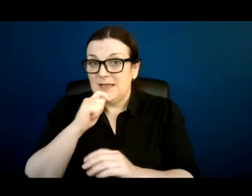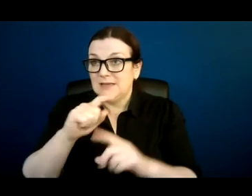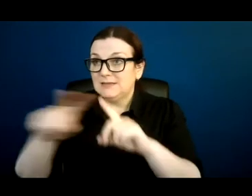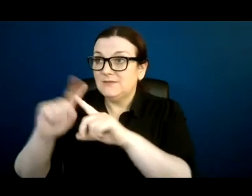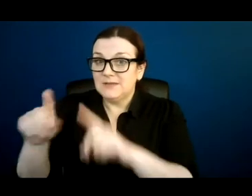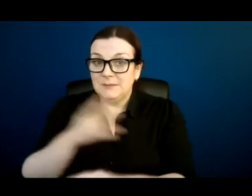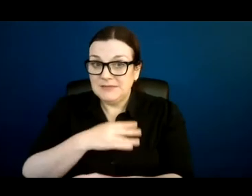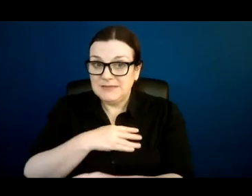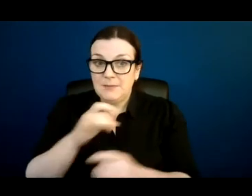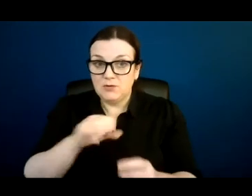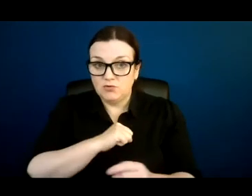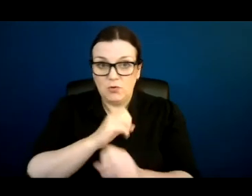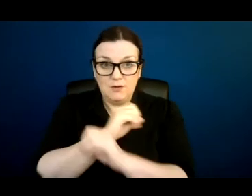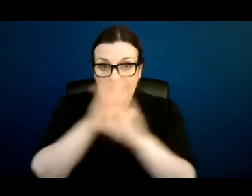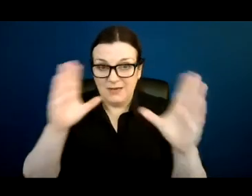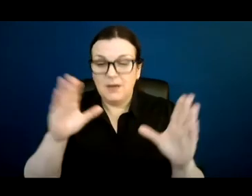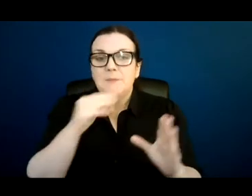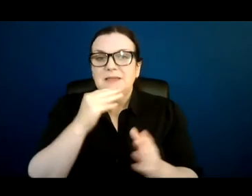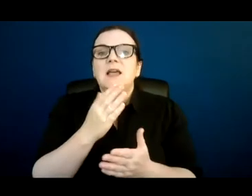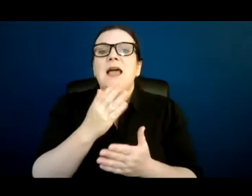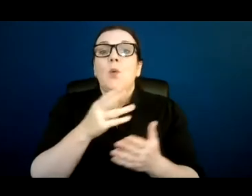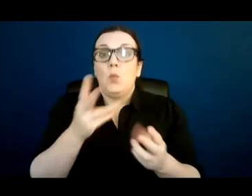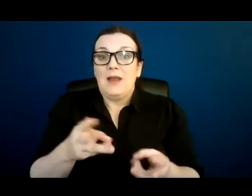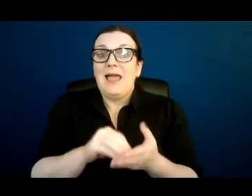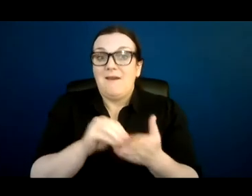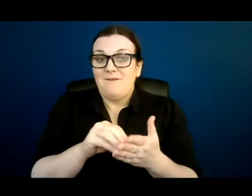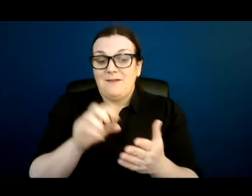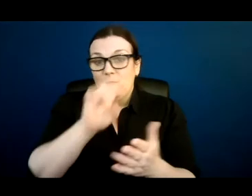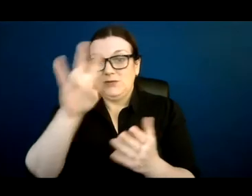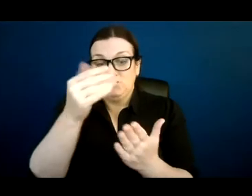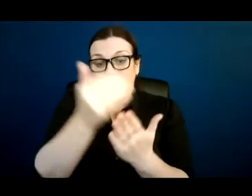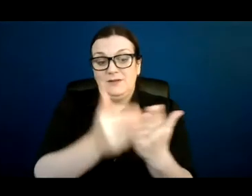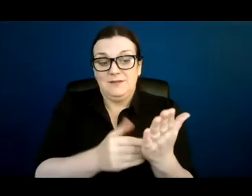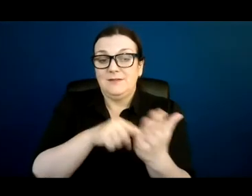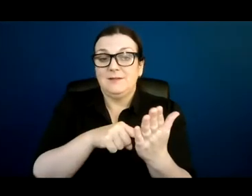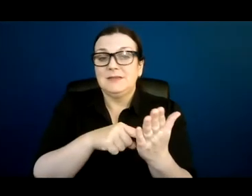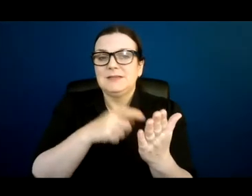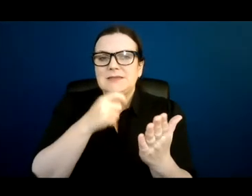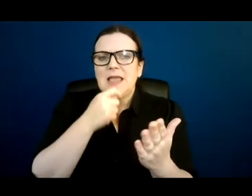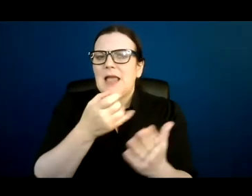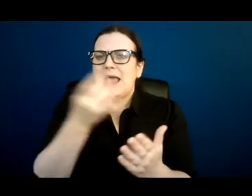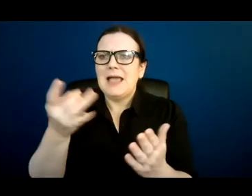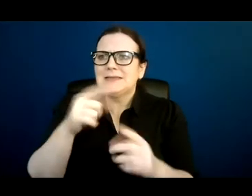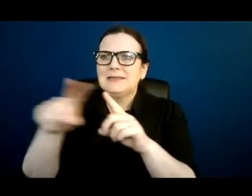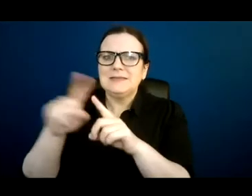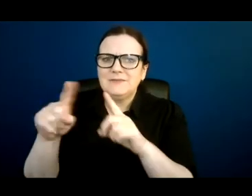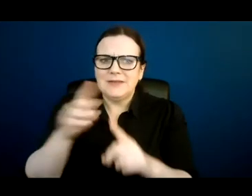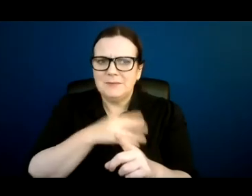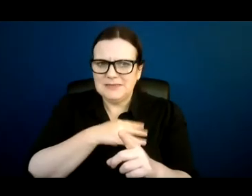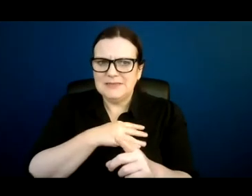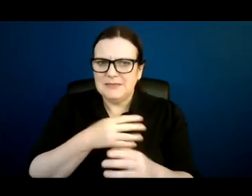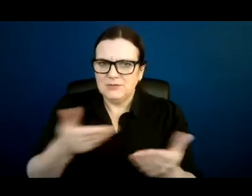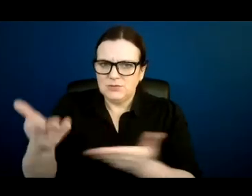communication contained a survey question, just asking committees to discuss with wards around